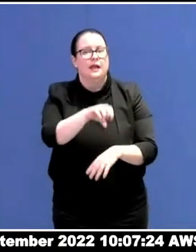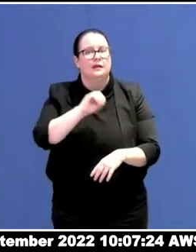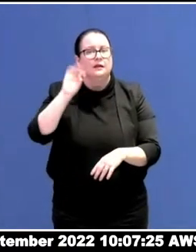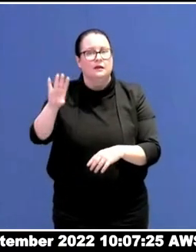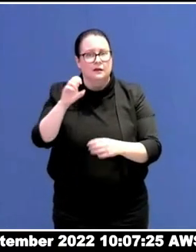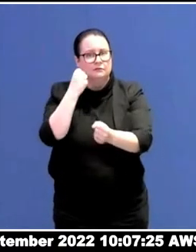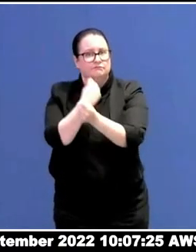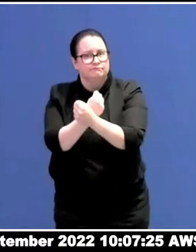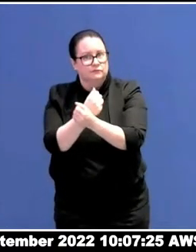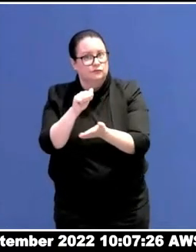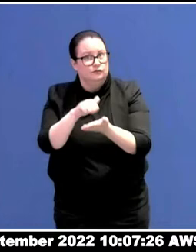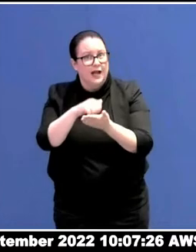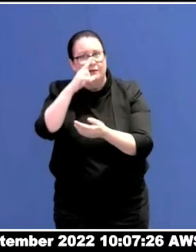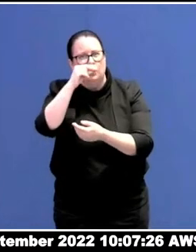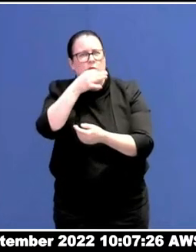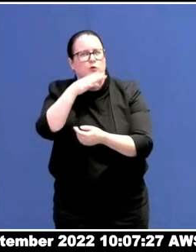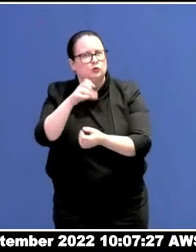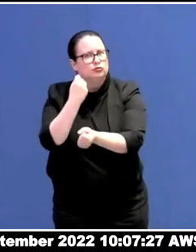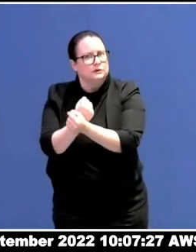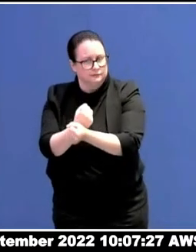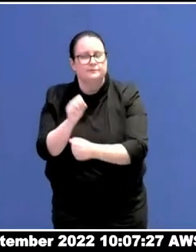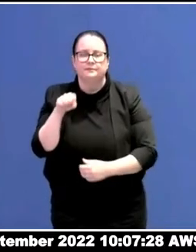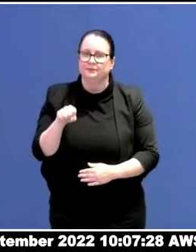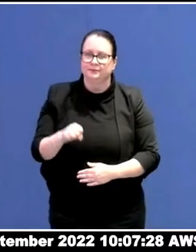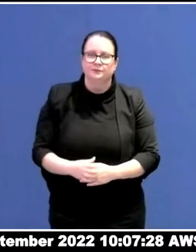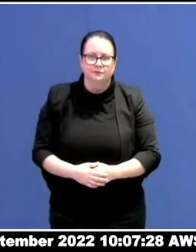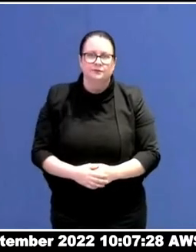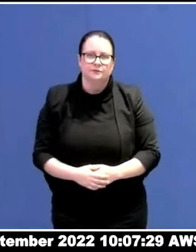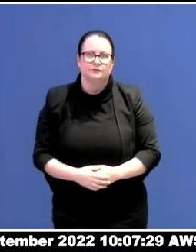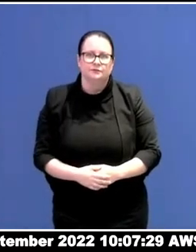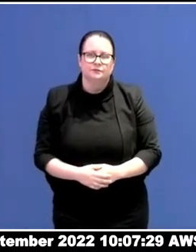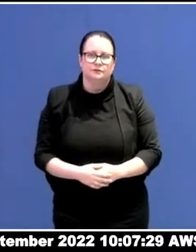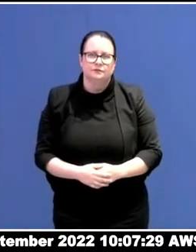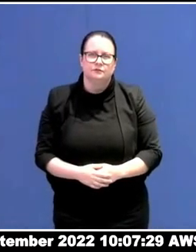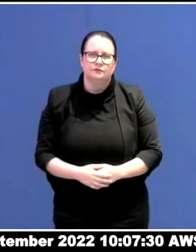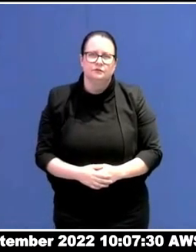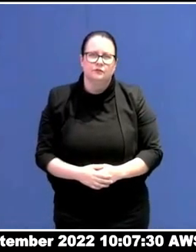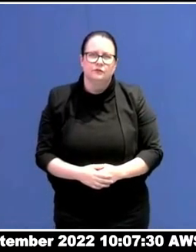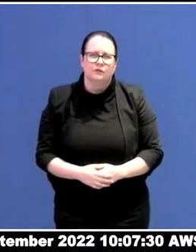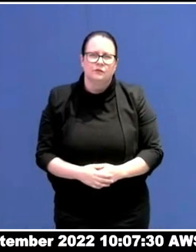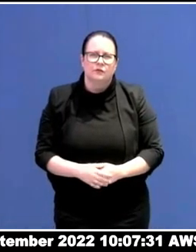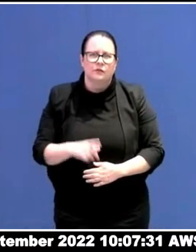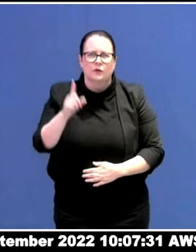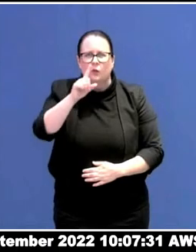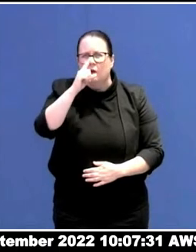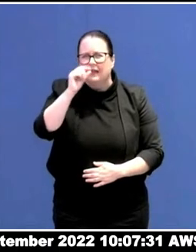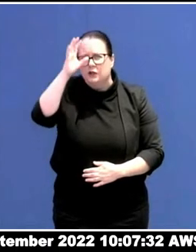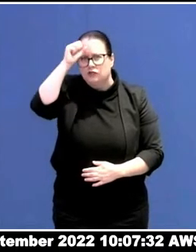Yes. MR GRIFFIN: What do you recollect about his admission to the juvenile detention